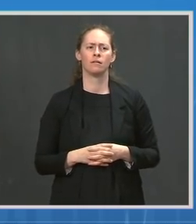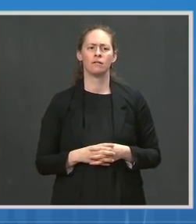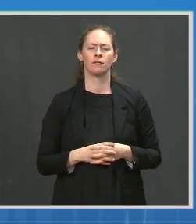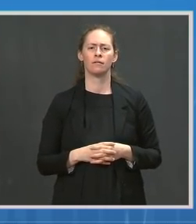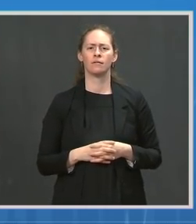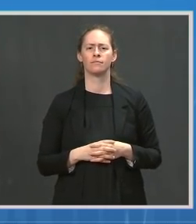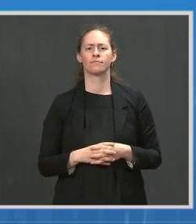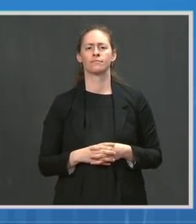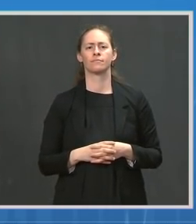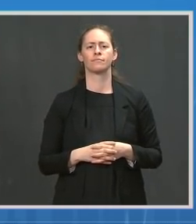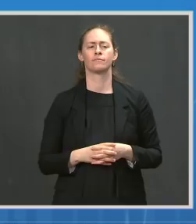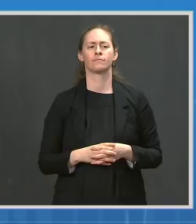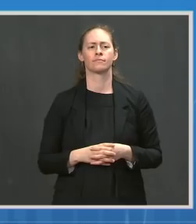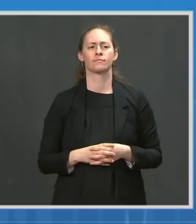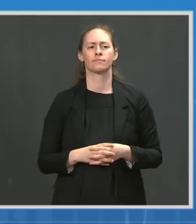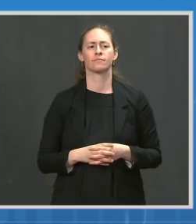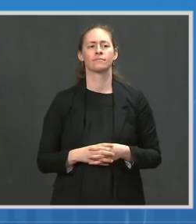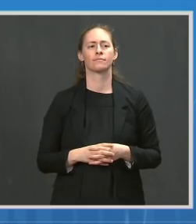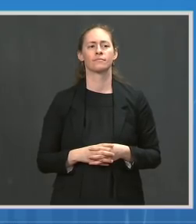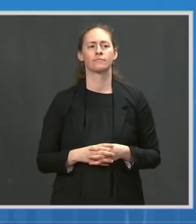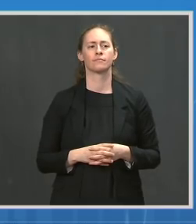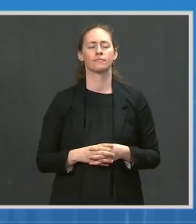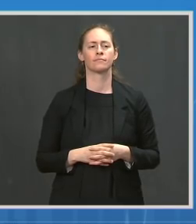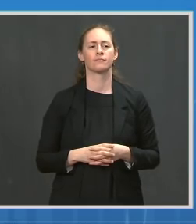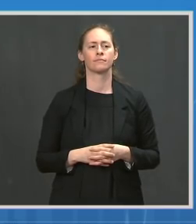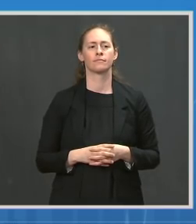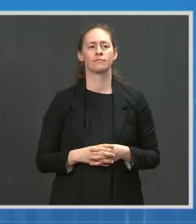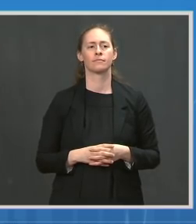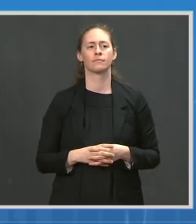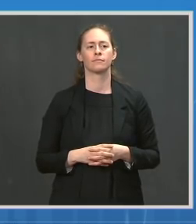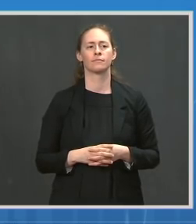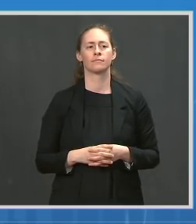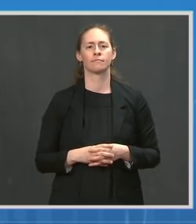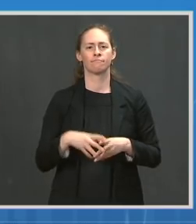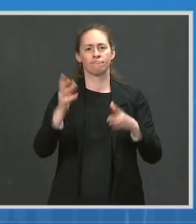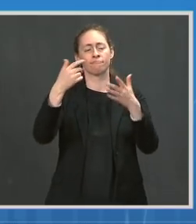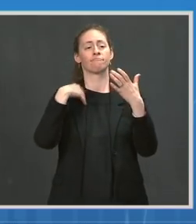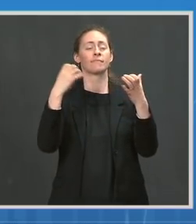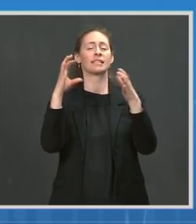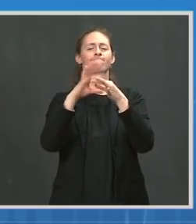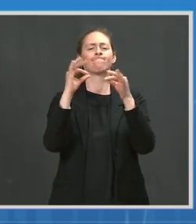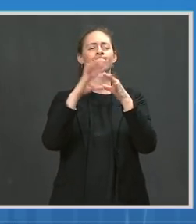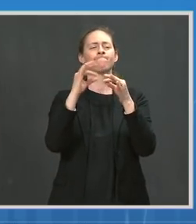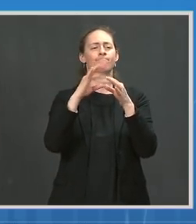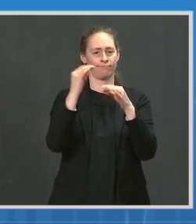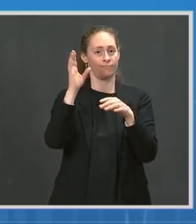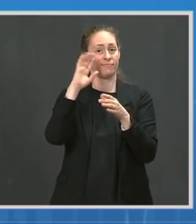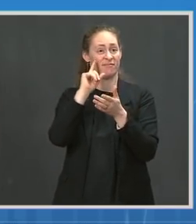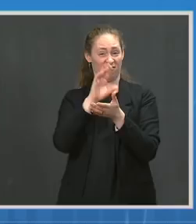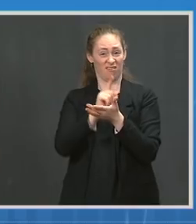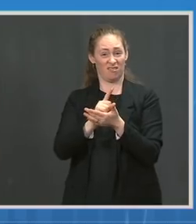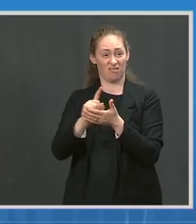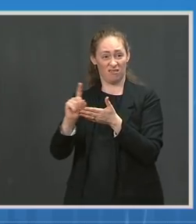We have, last week, 28 million vaccines being shipped out to states.